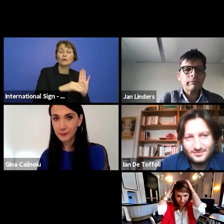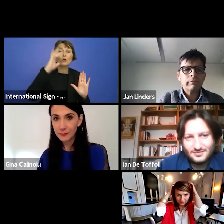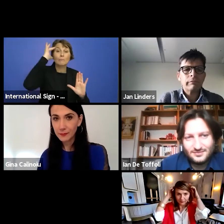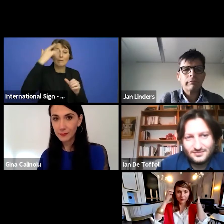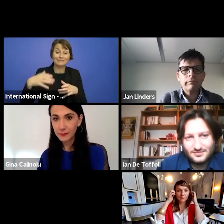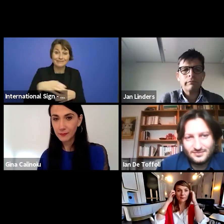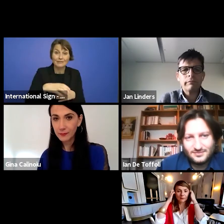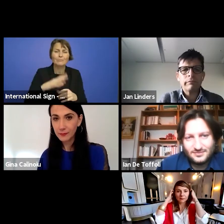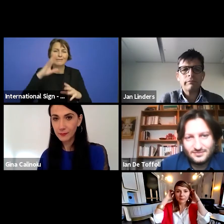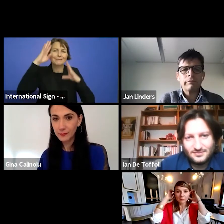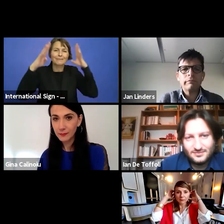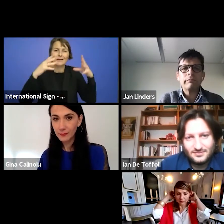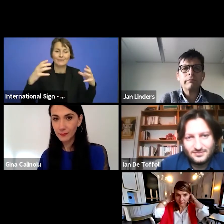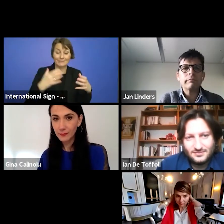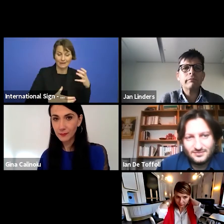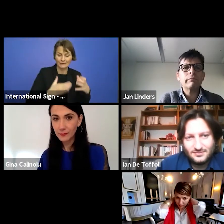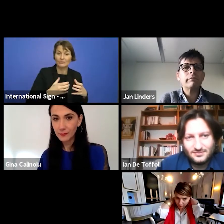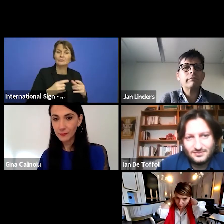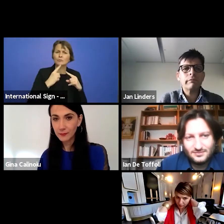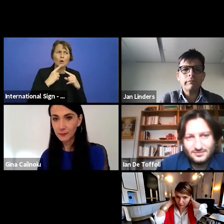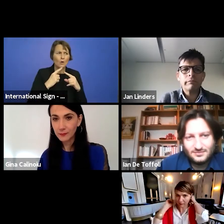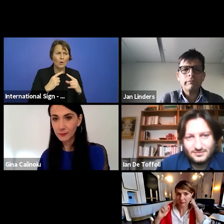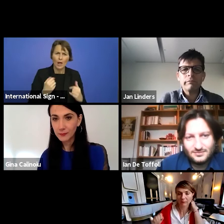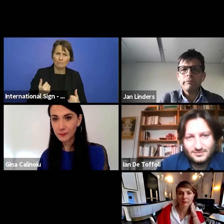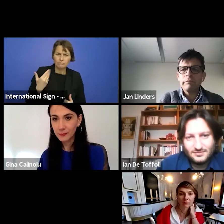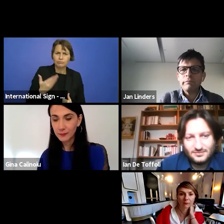which were proposed by the European Parliament's resolution on cultural